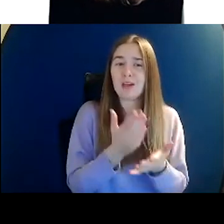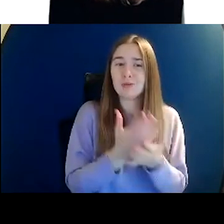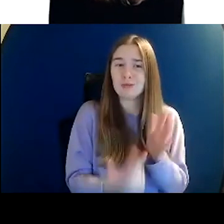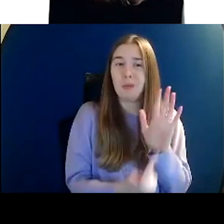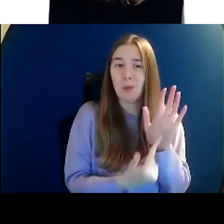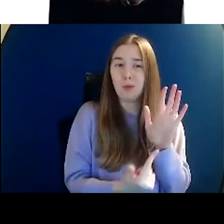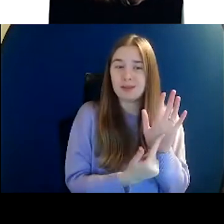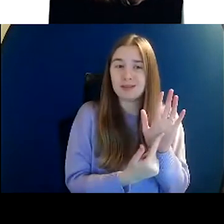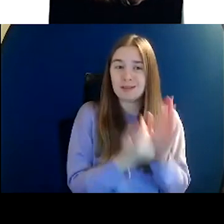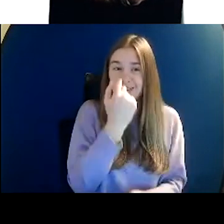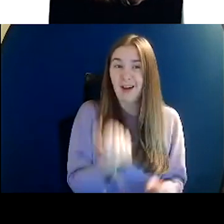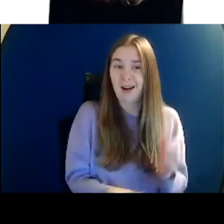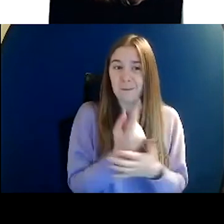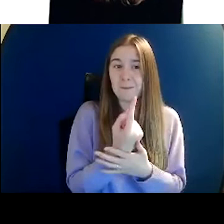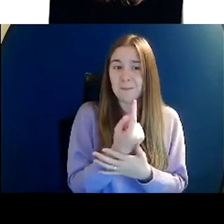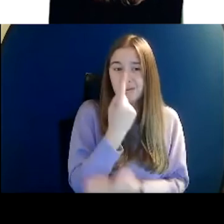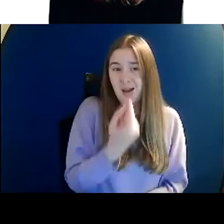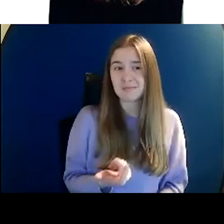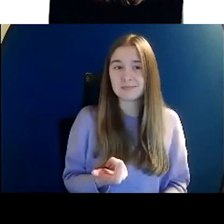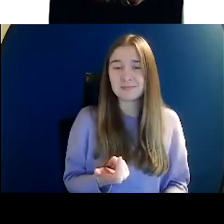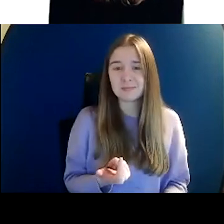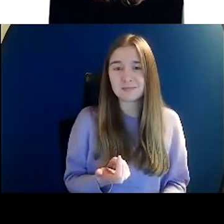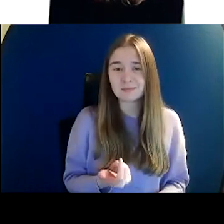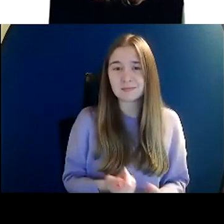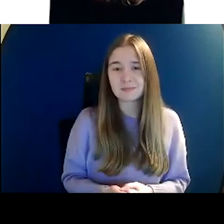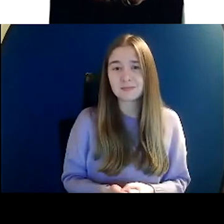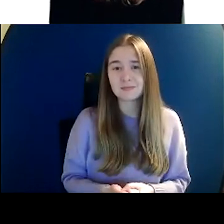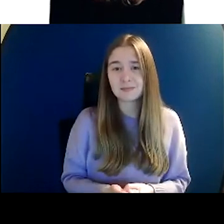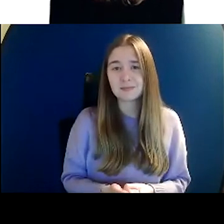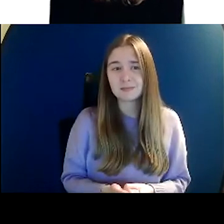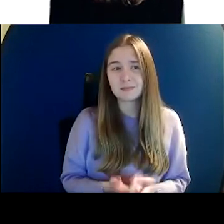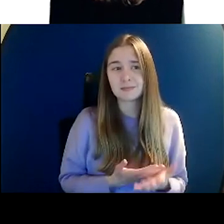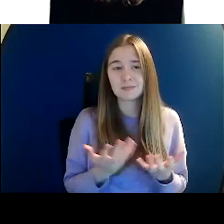anything can happen through how quickly the vaccines were developed, and furlough,